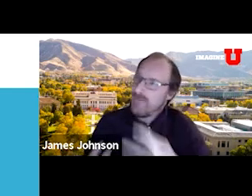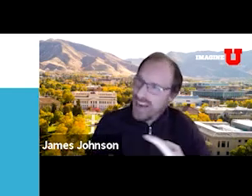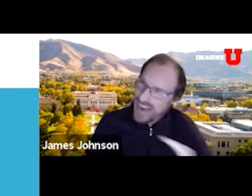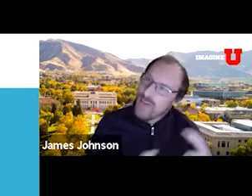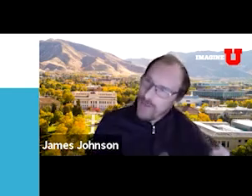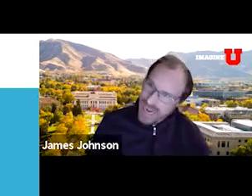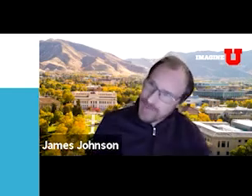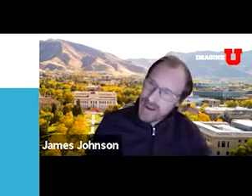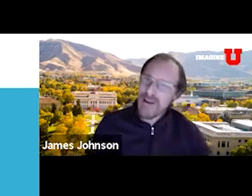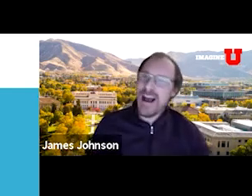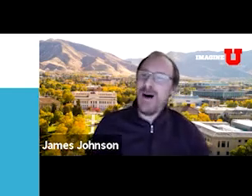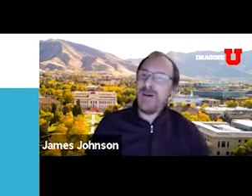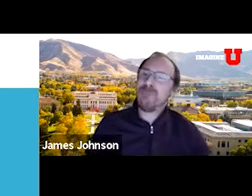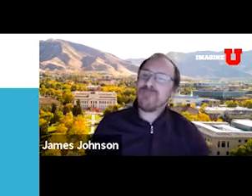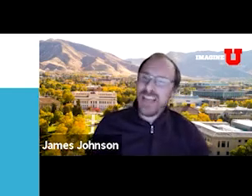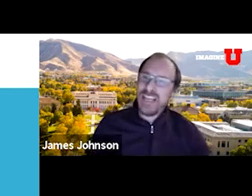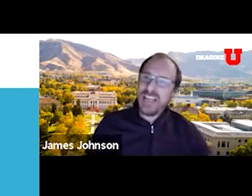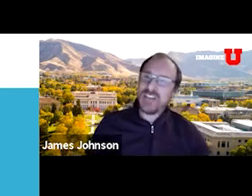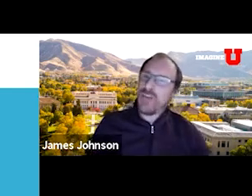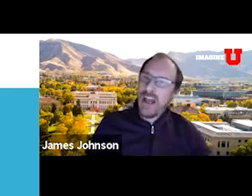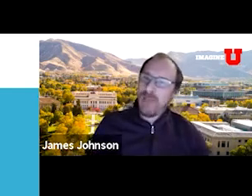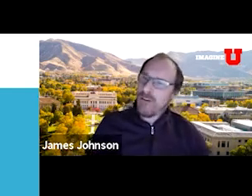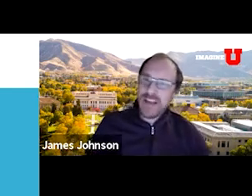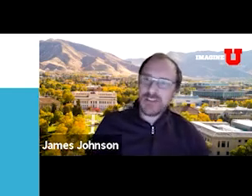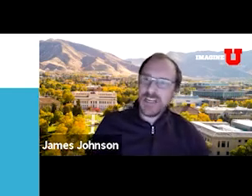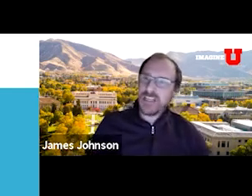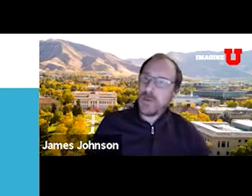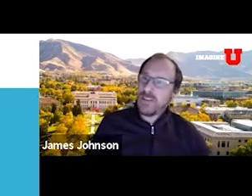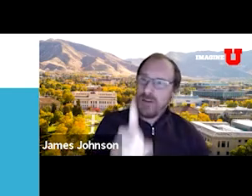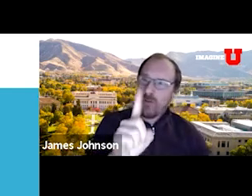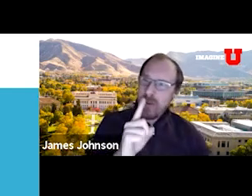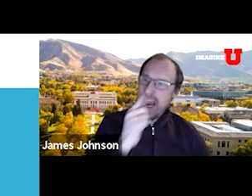fit in there is a very interesting experience for me,